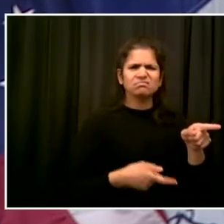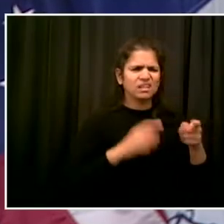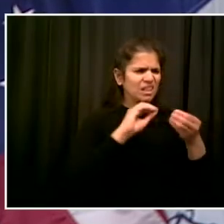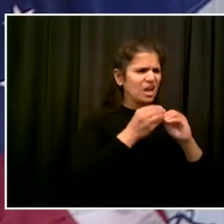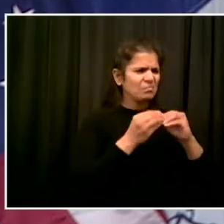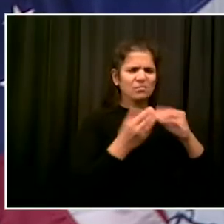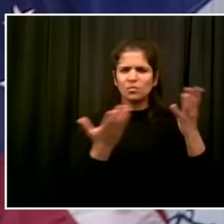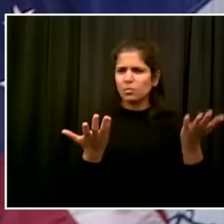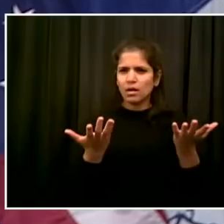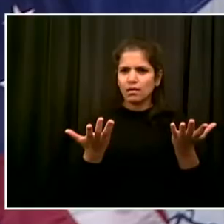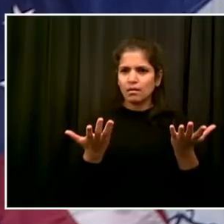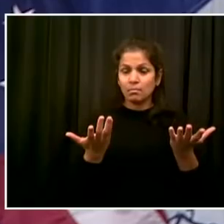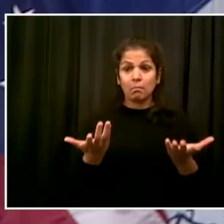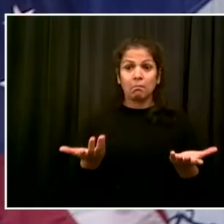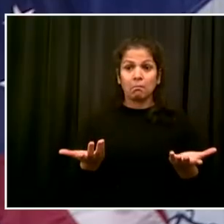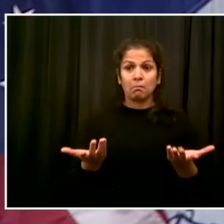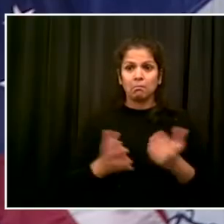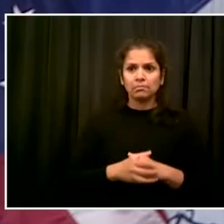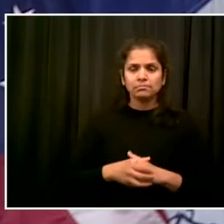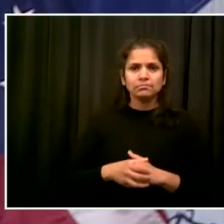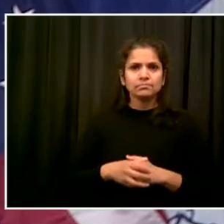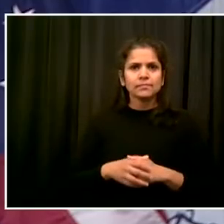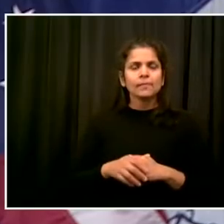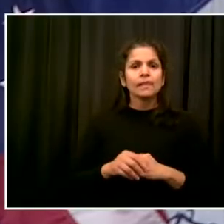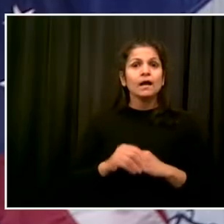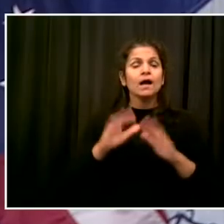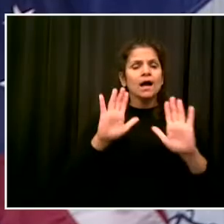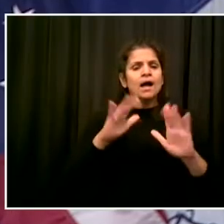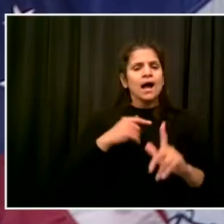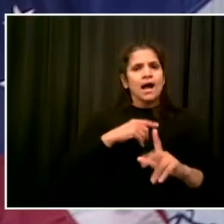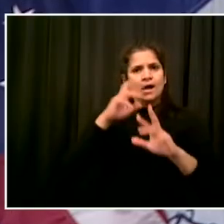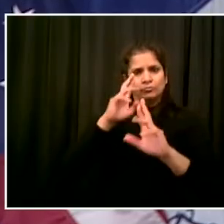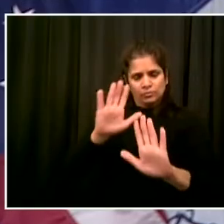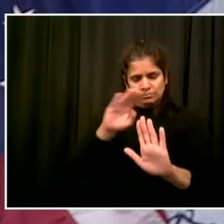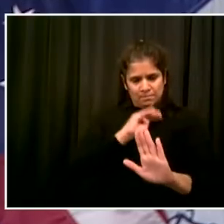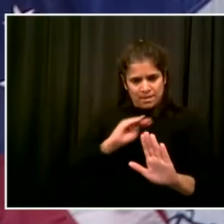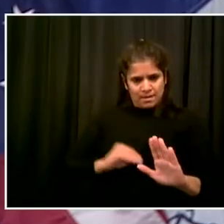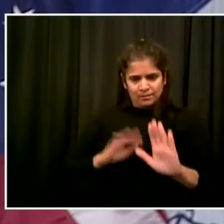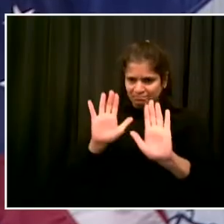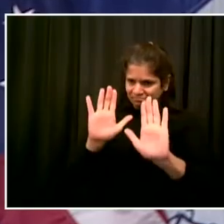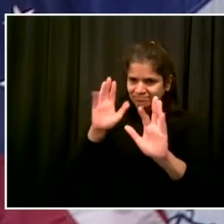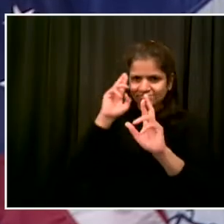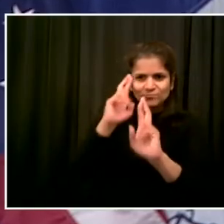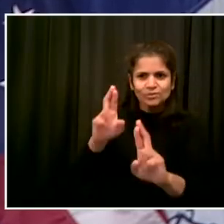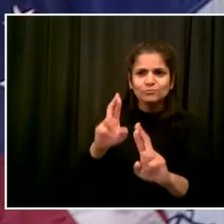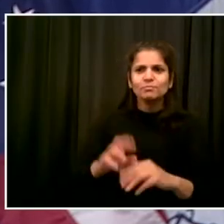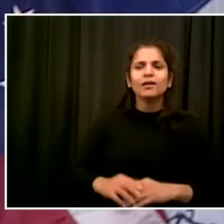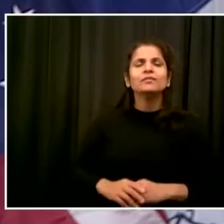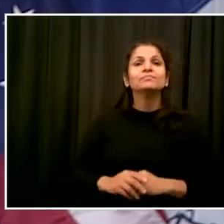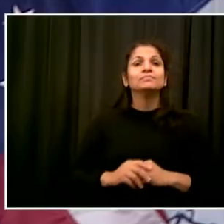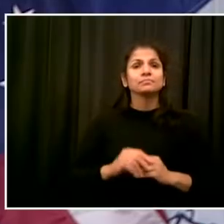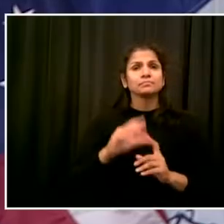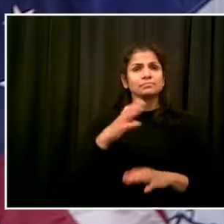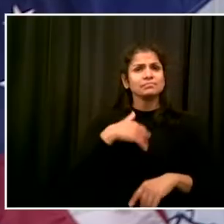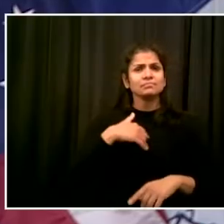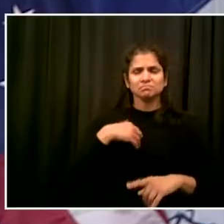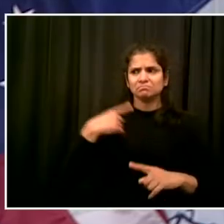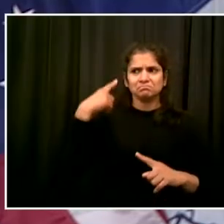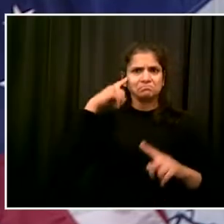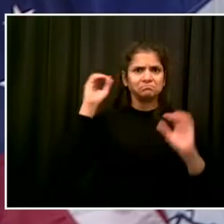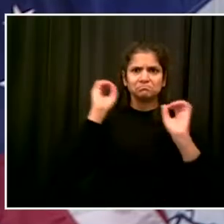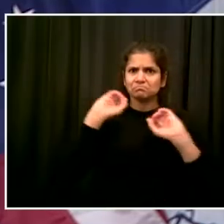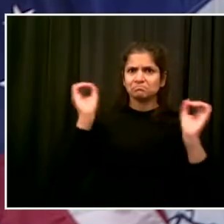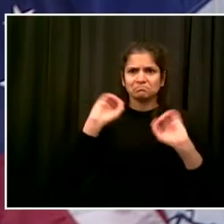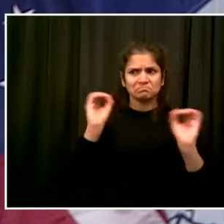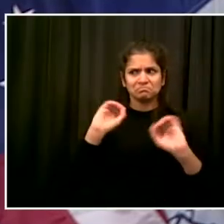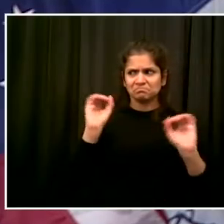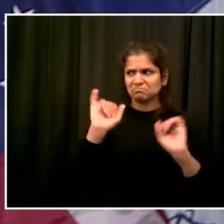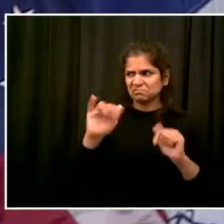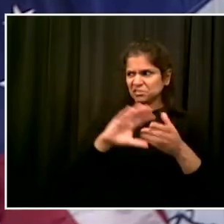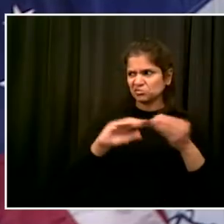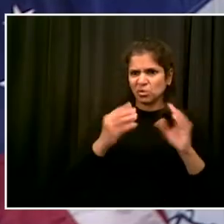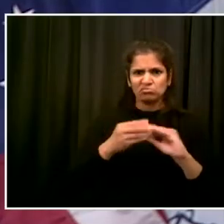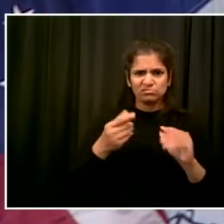DON'T LIKE WHEN